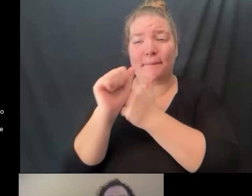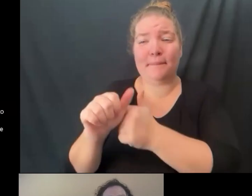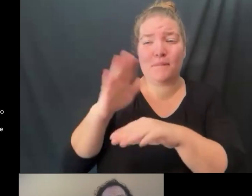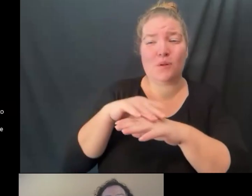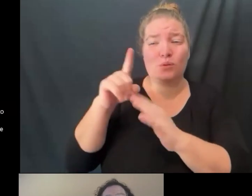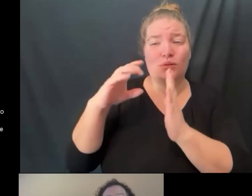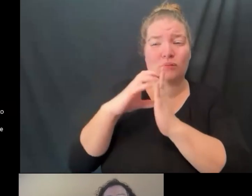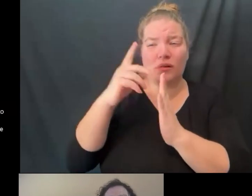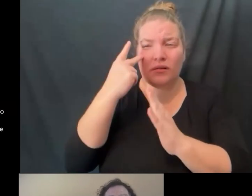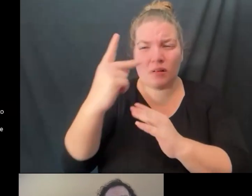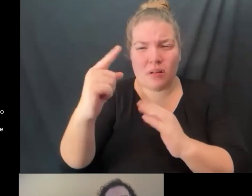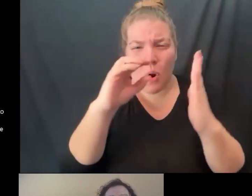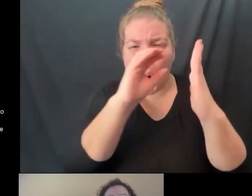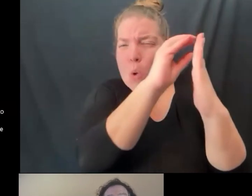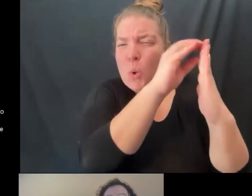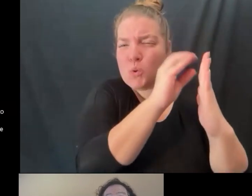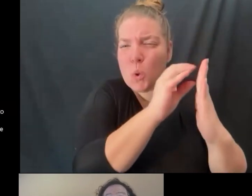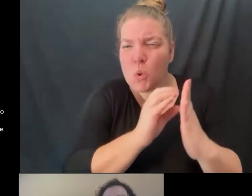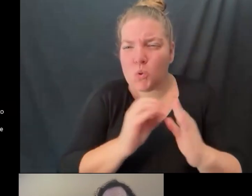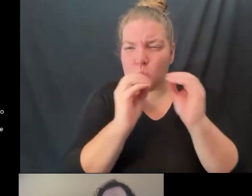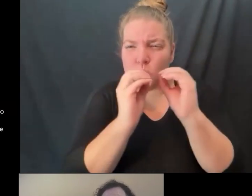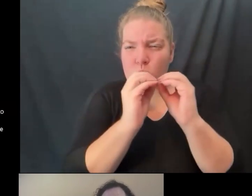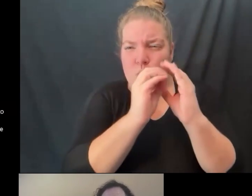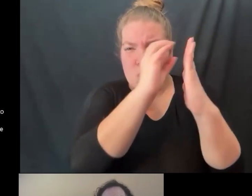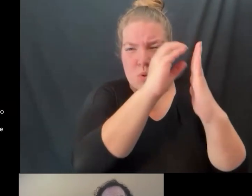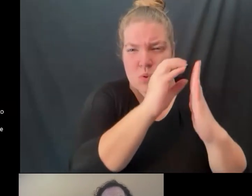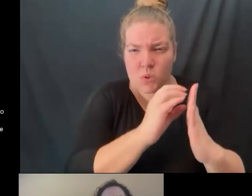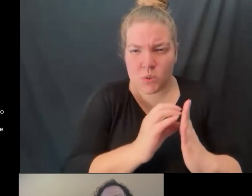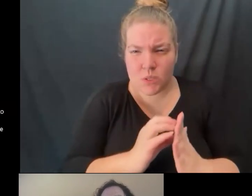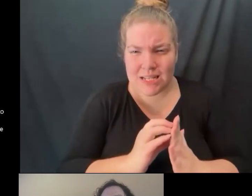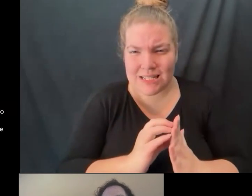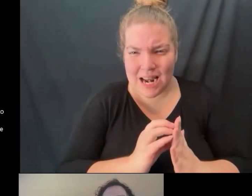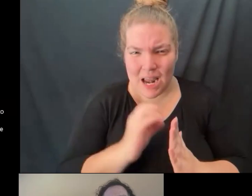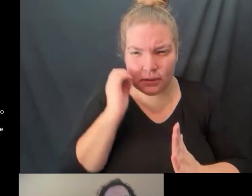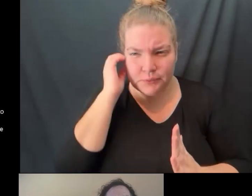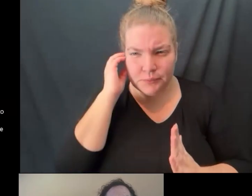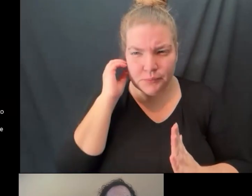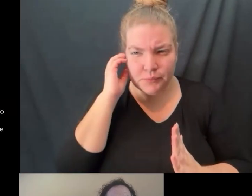rule says you have to conform to certain clauses of the ICT Standard.